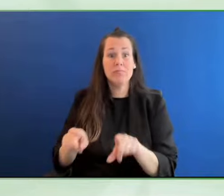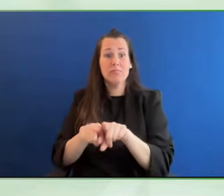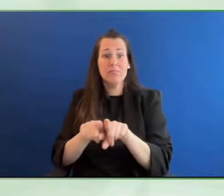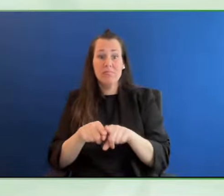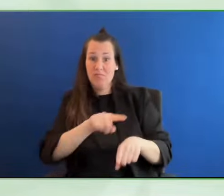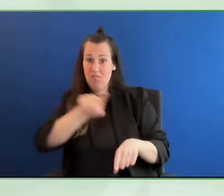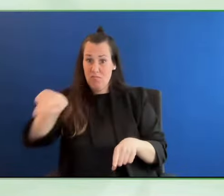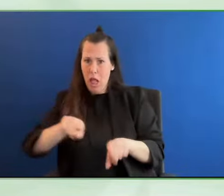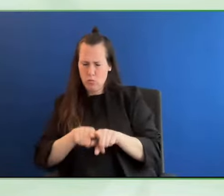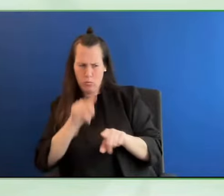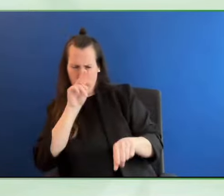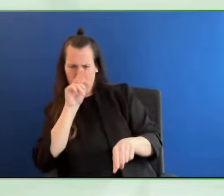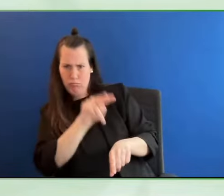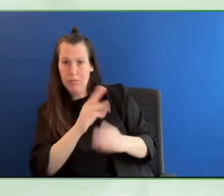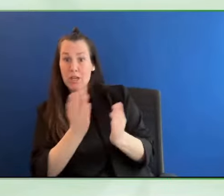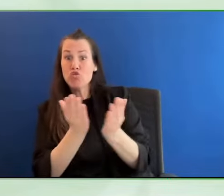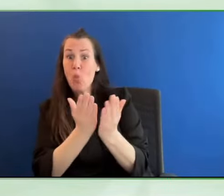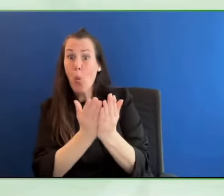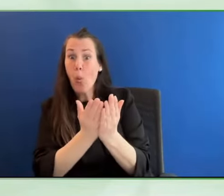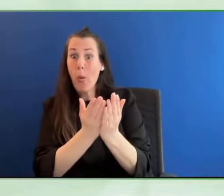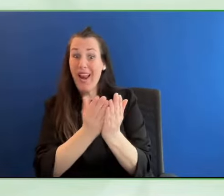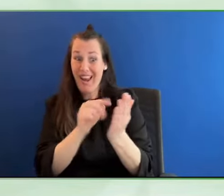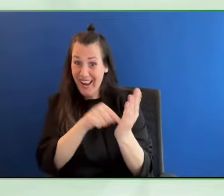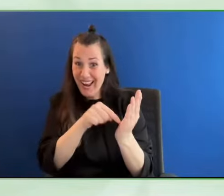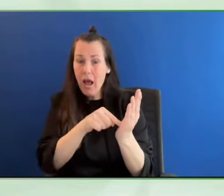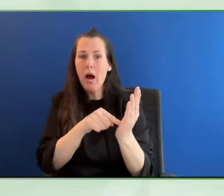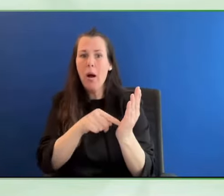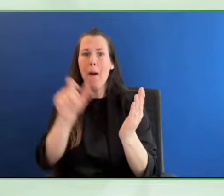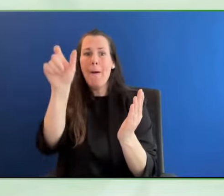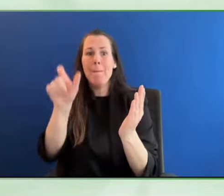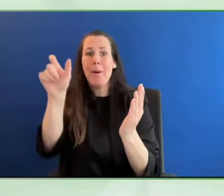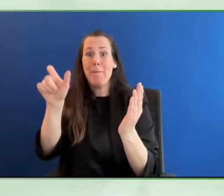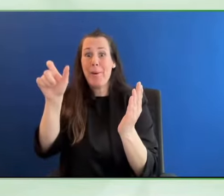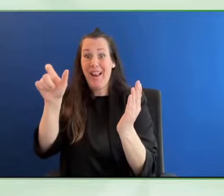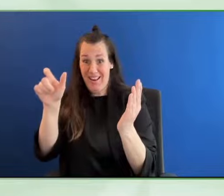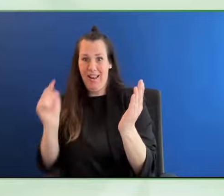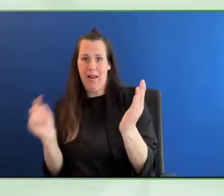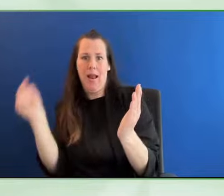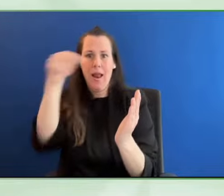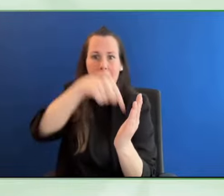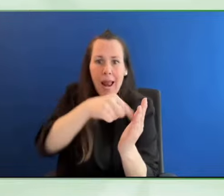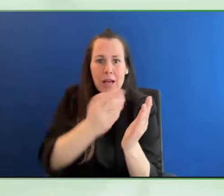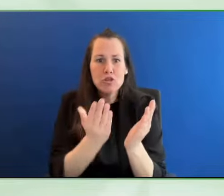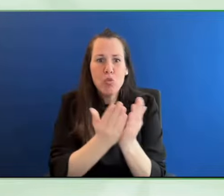They have to be able to do a role. It is exciting work.